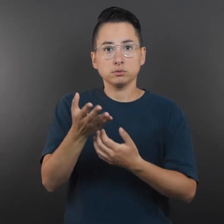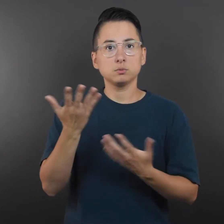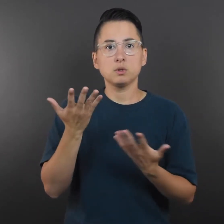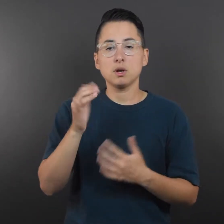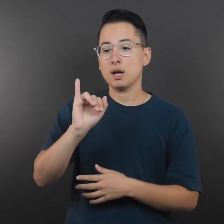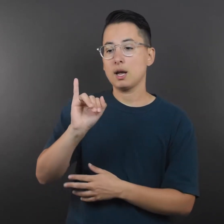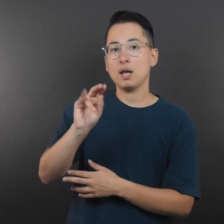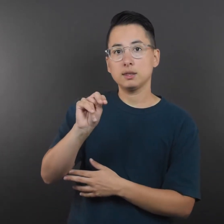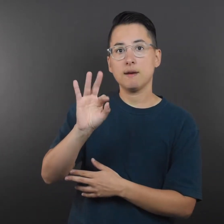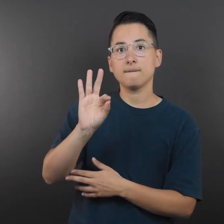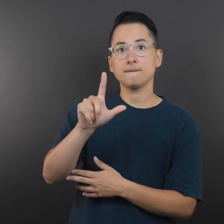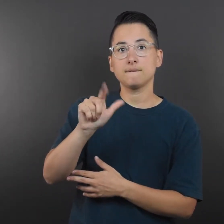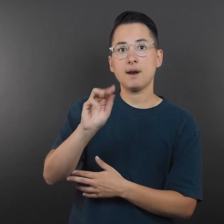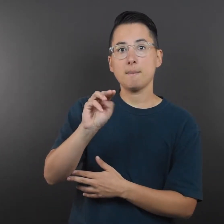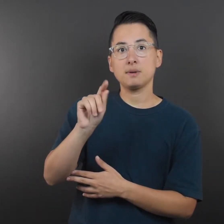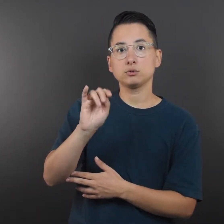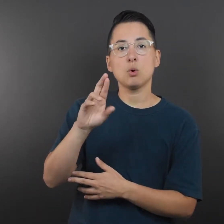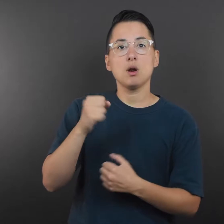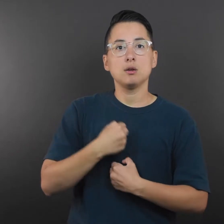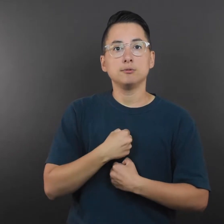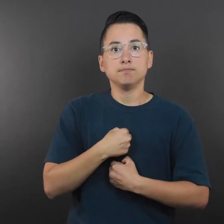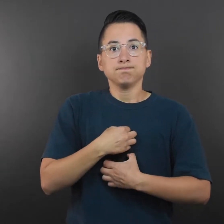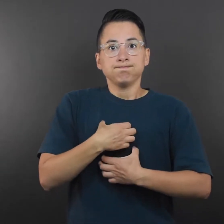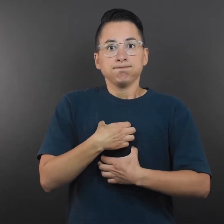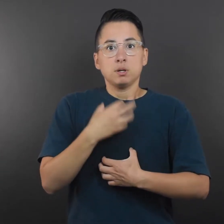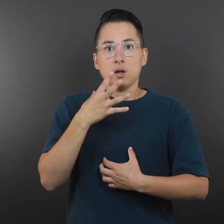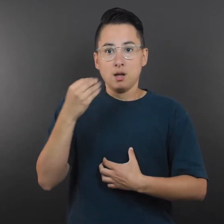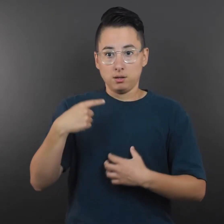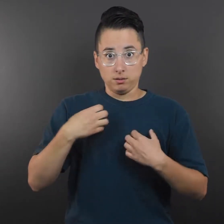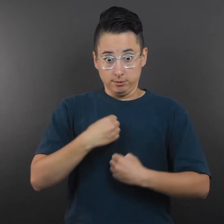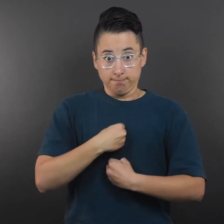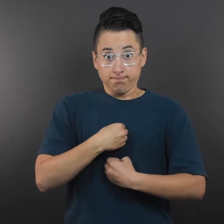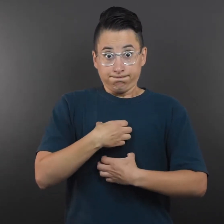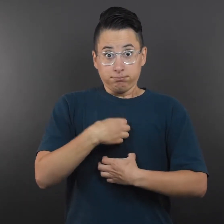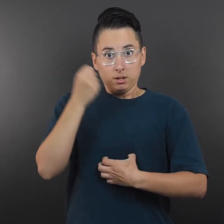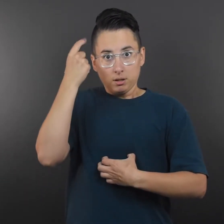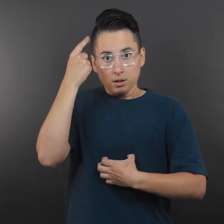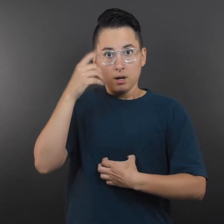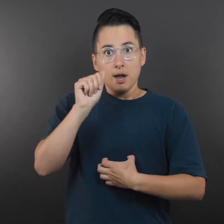swelling, and a narrowing of the airways making it more difficult to breathe.